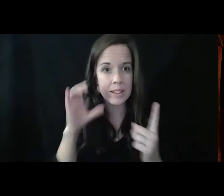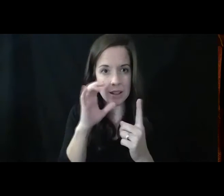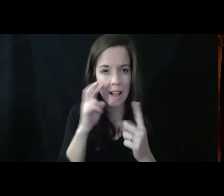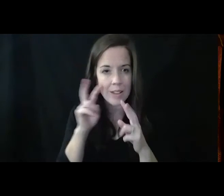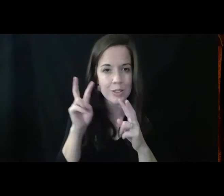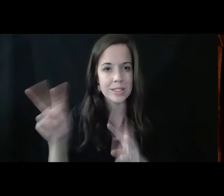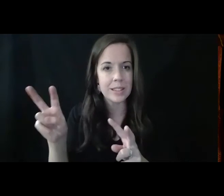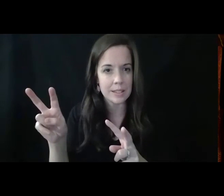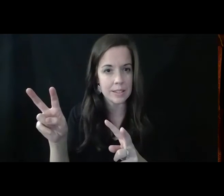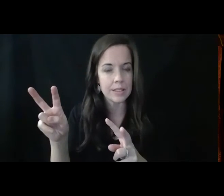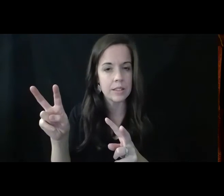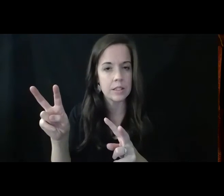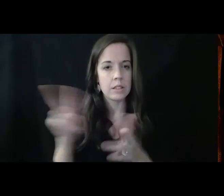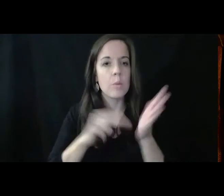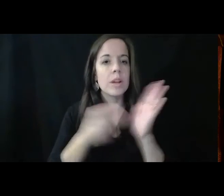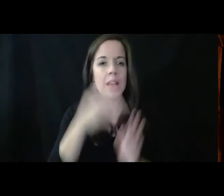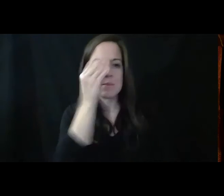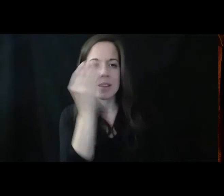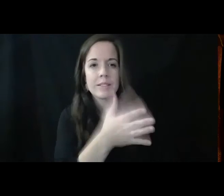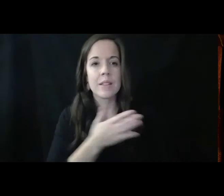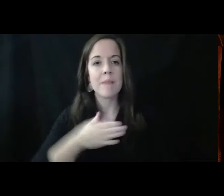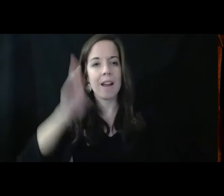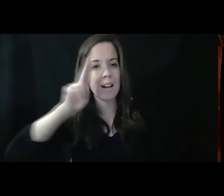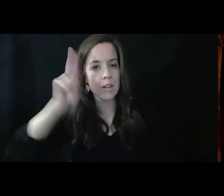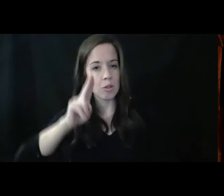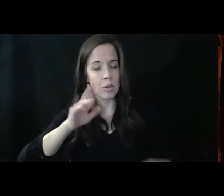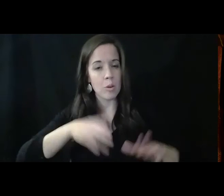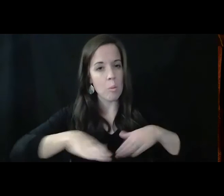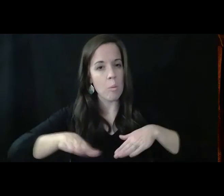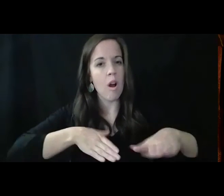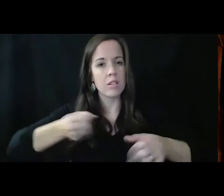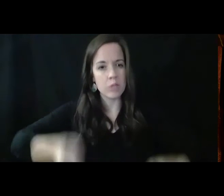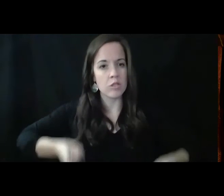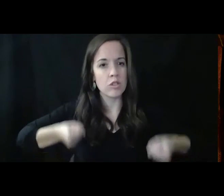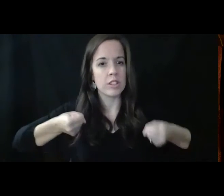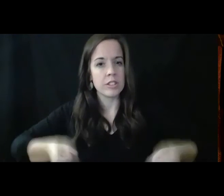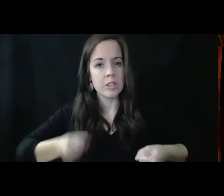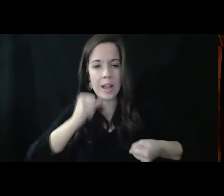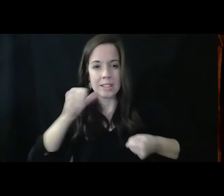What I mean is that my uncle walked on crutches, so he didn’t cross the border by foot.